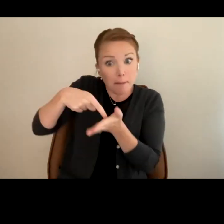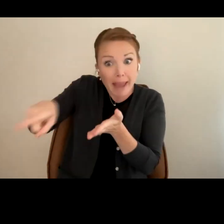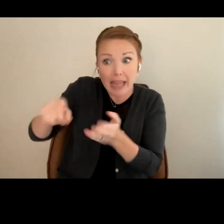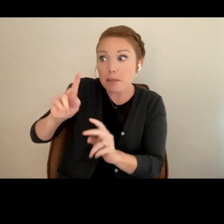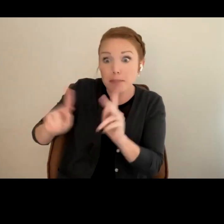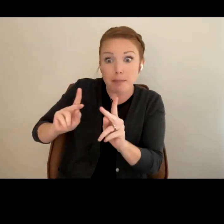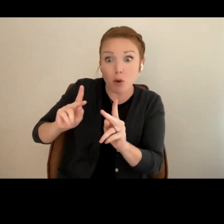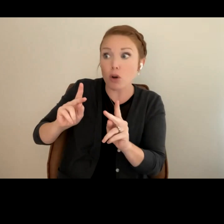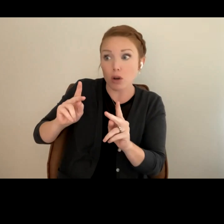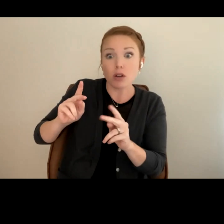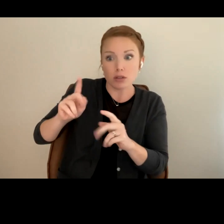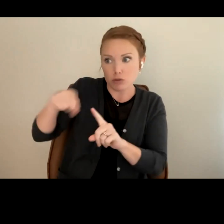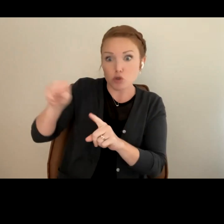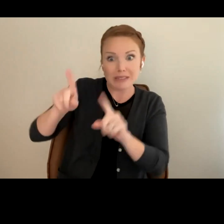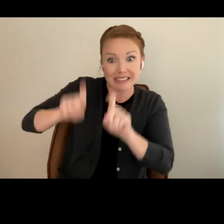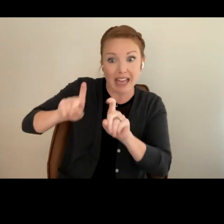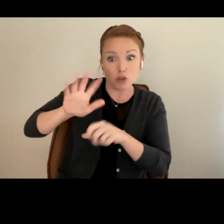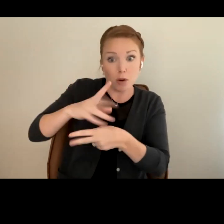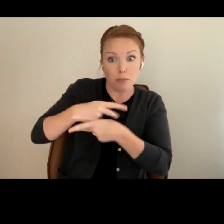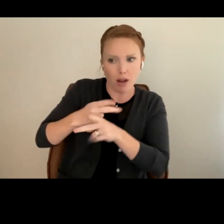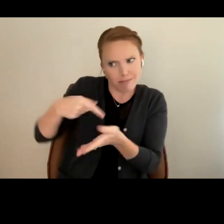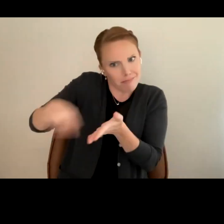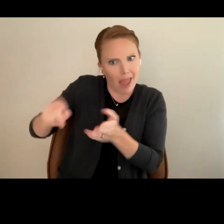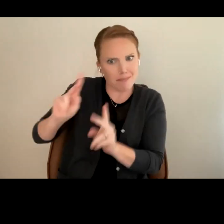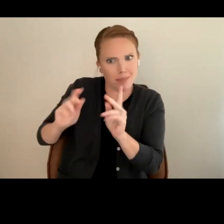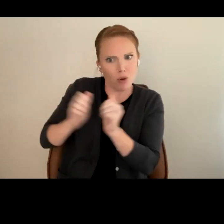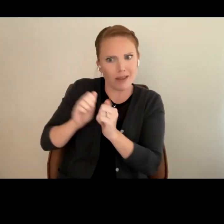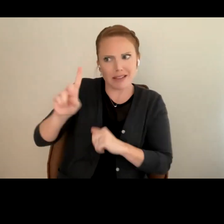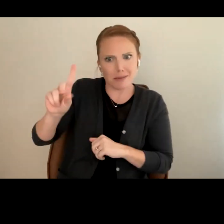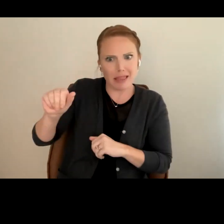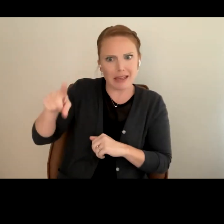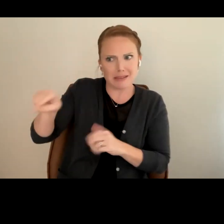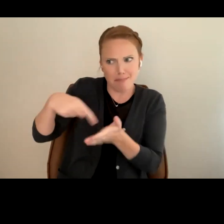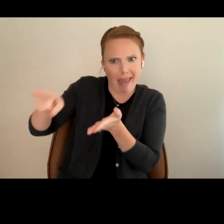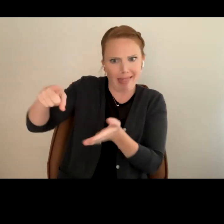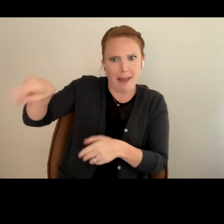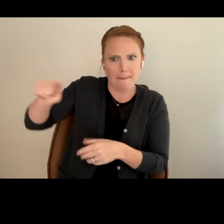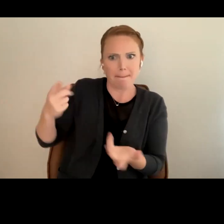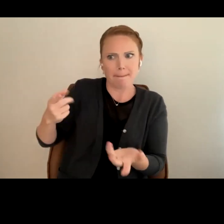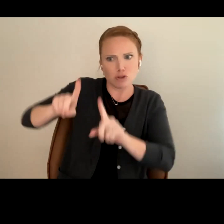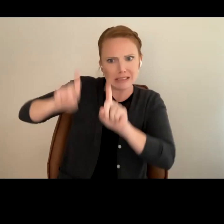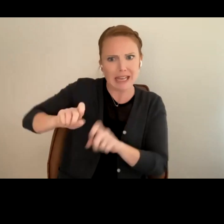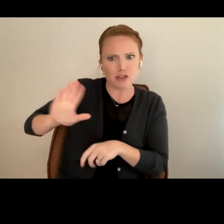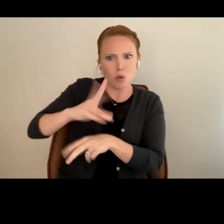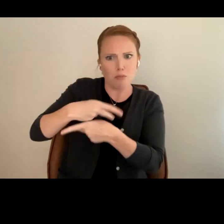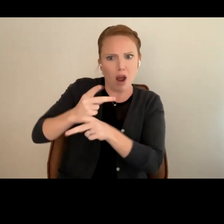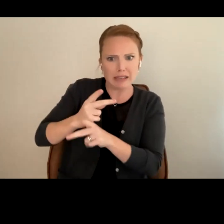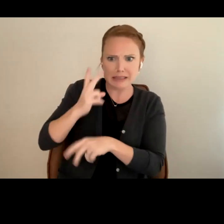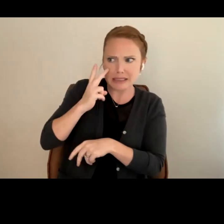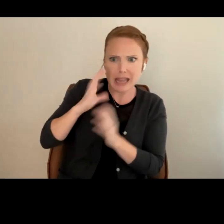The insights going to be really, really helpful in a number of ways and it's likely going to be more broad then just here's how this thing could be more accessible.